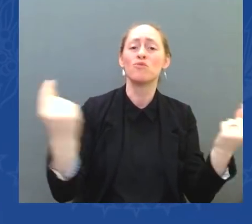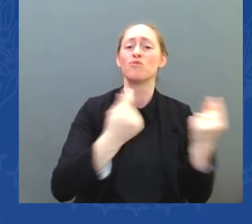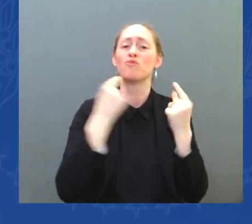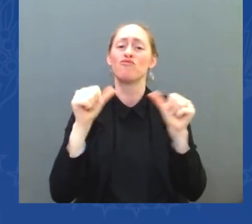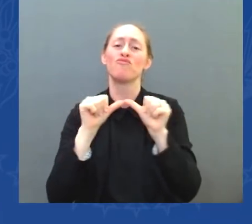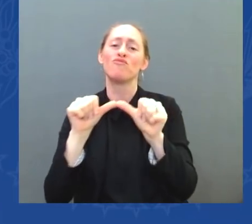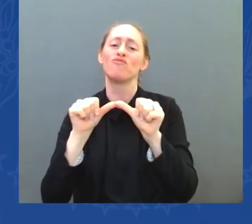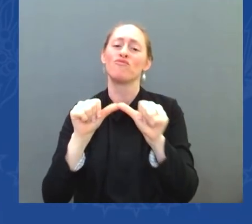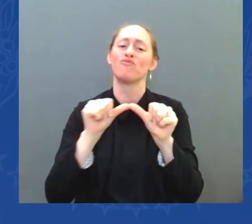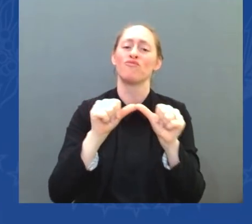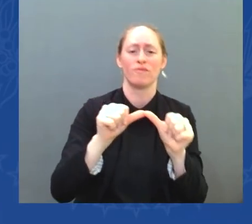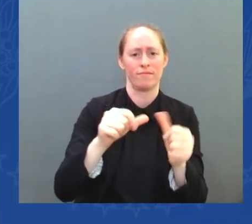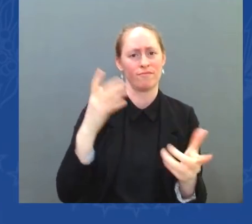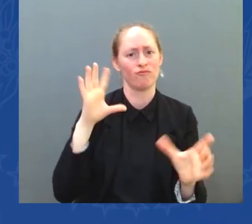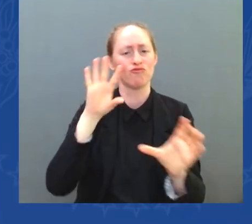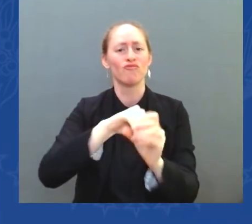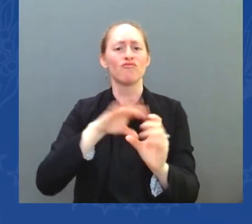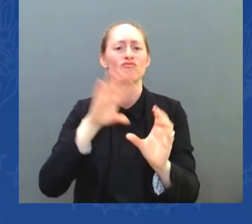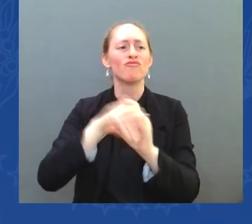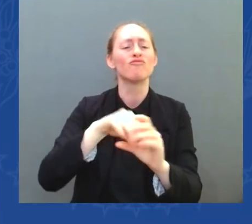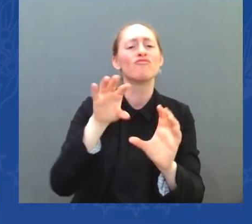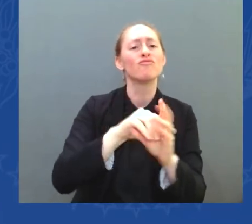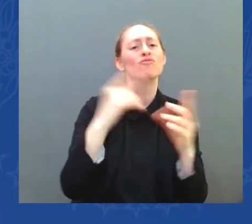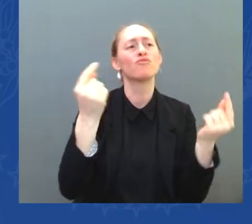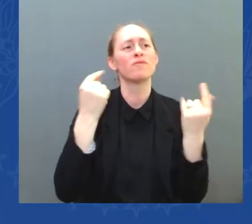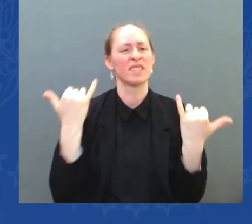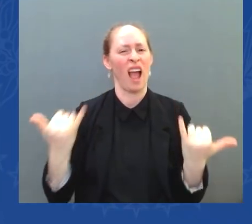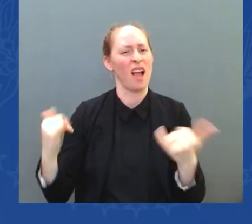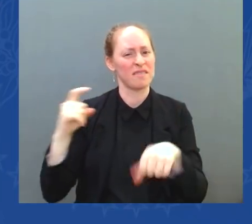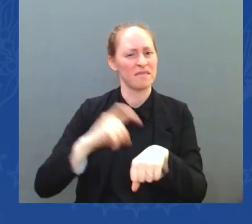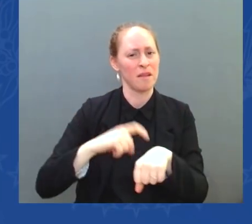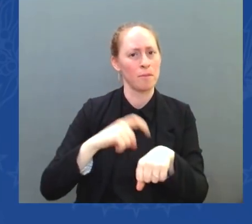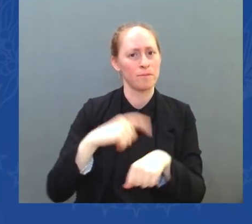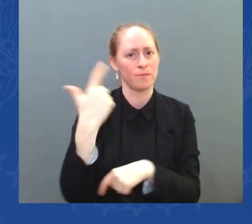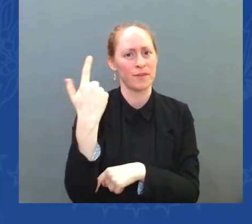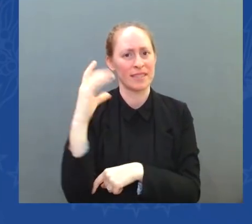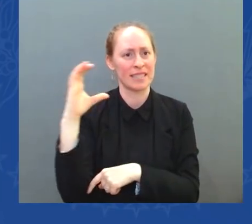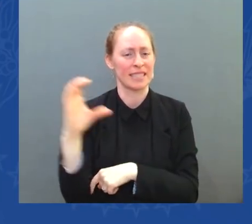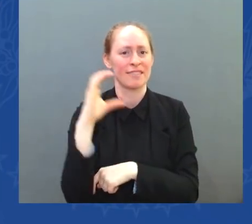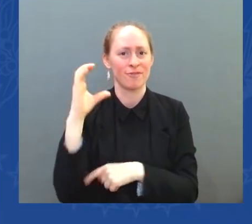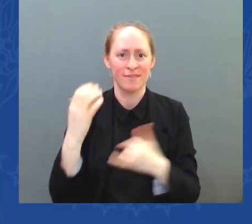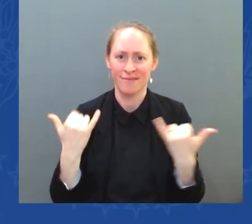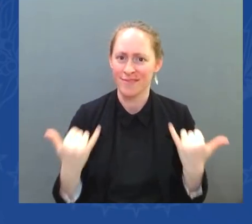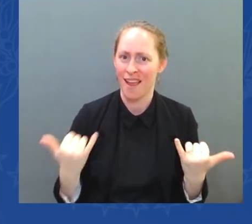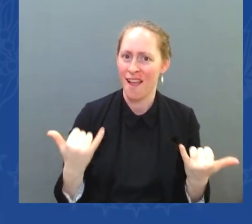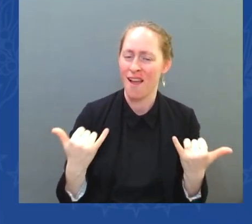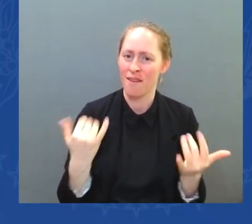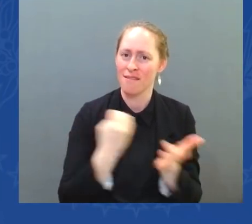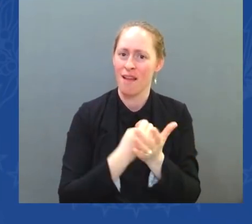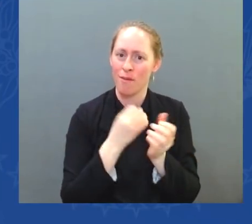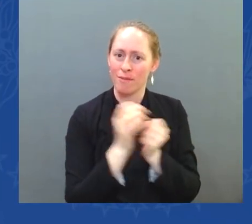that these investments will have in our great state. Thank you all again so much for coming out here today